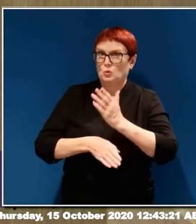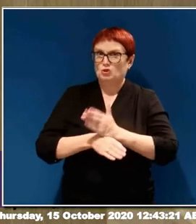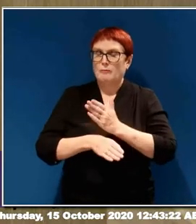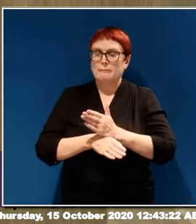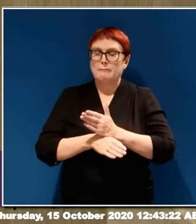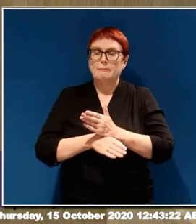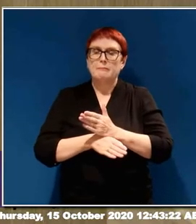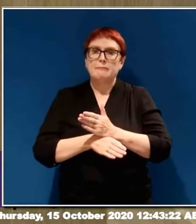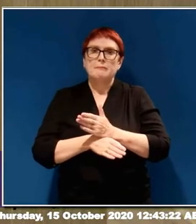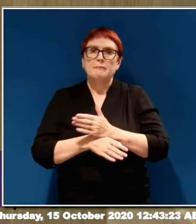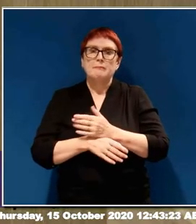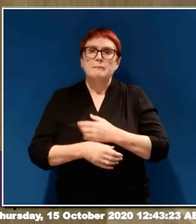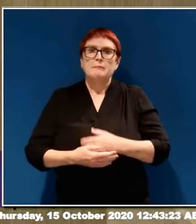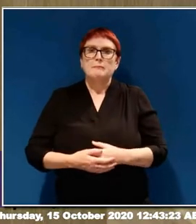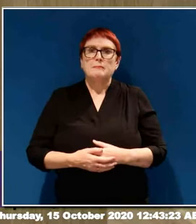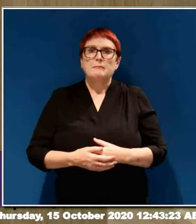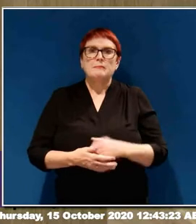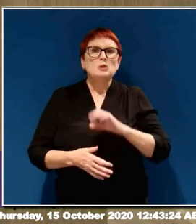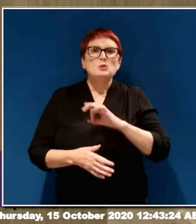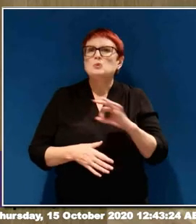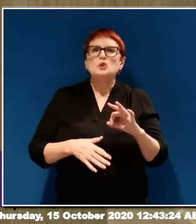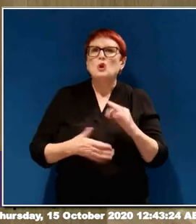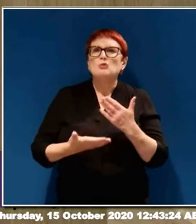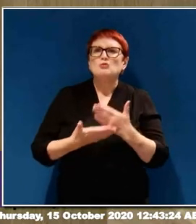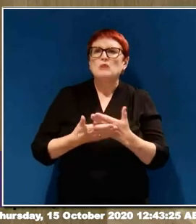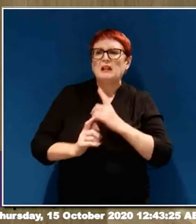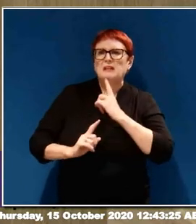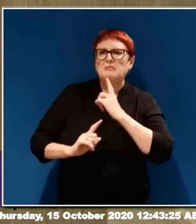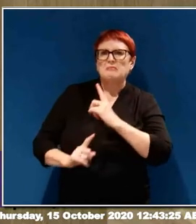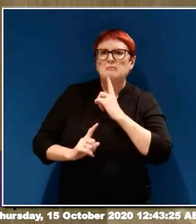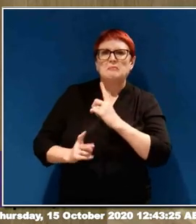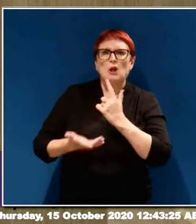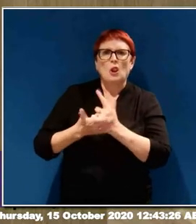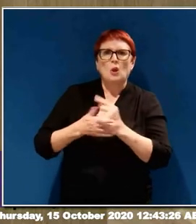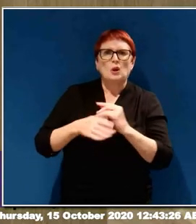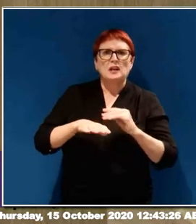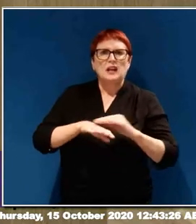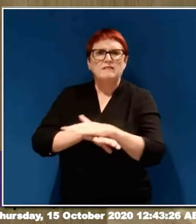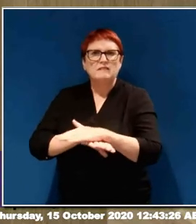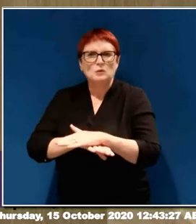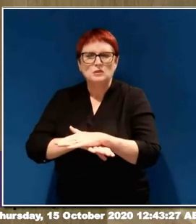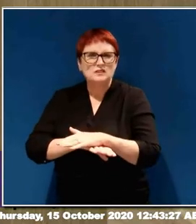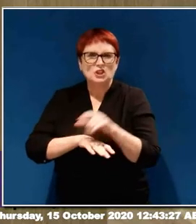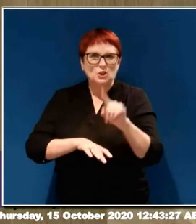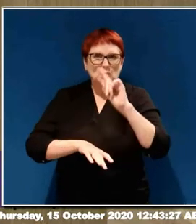influence, that is you don't have - you can't force your influence on schools